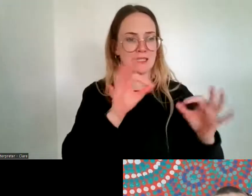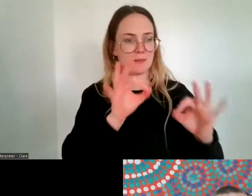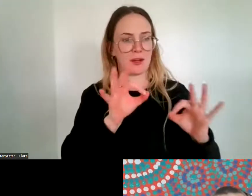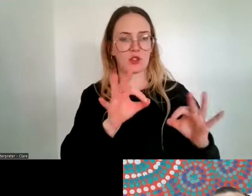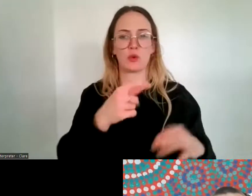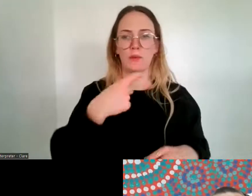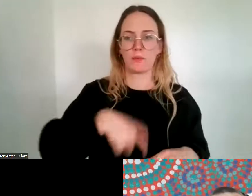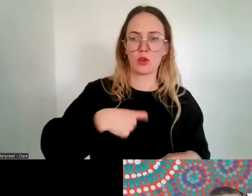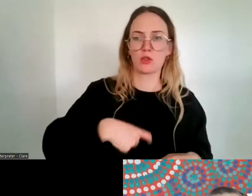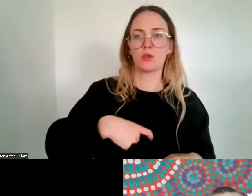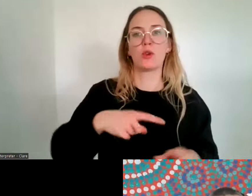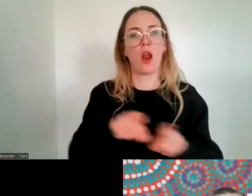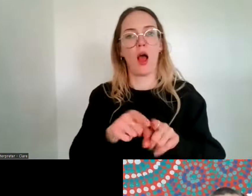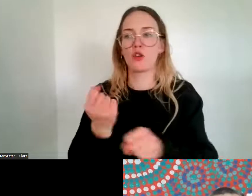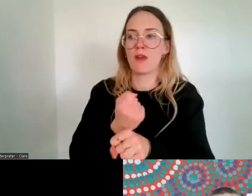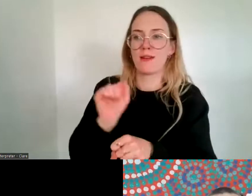which include the making of a will or consenting to marriages,